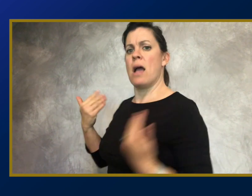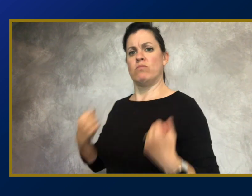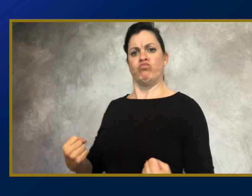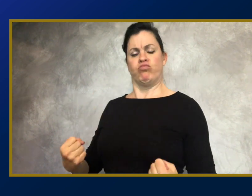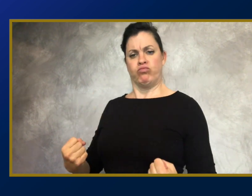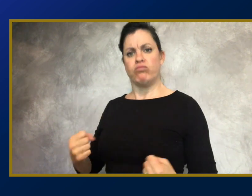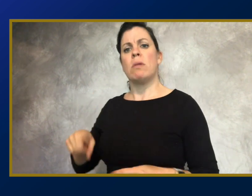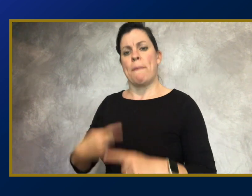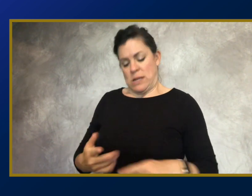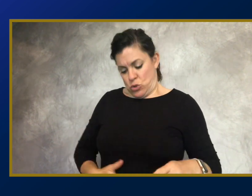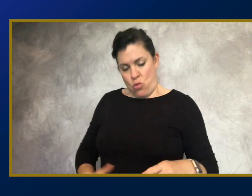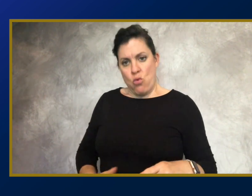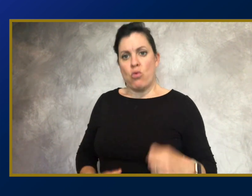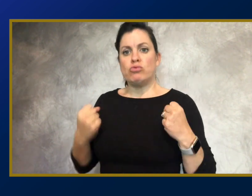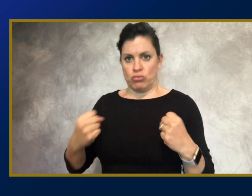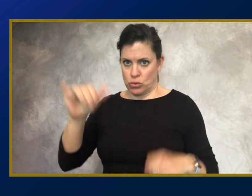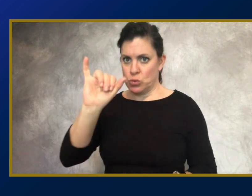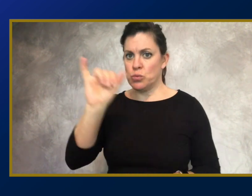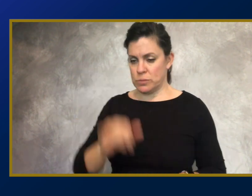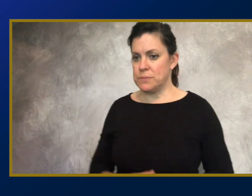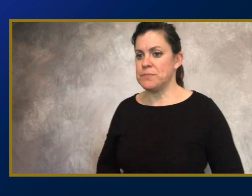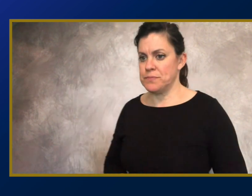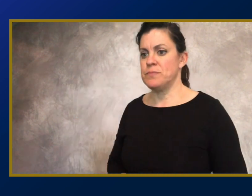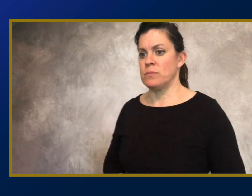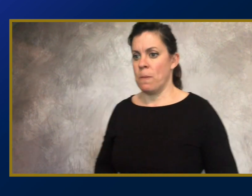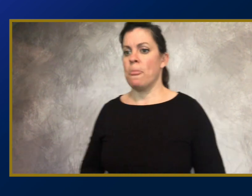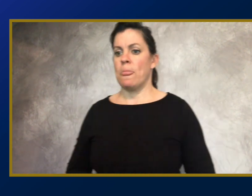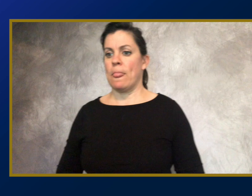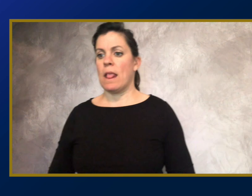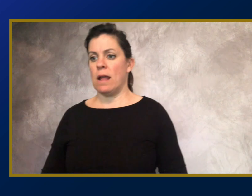to balance that out because we want to strengthen the back of the body and the front of the body,